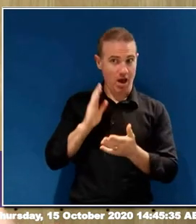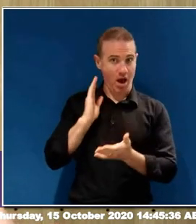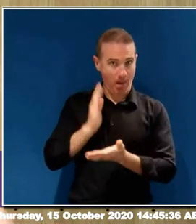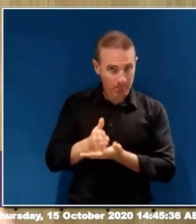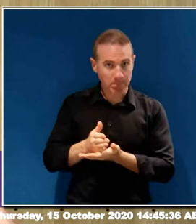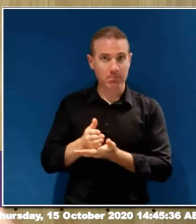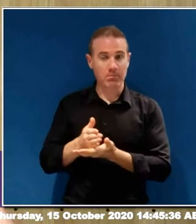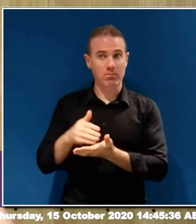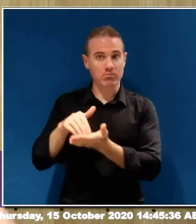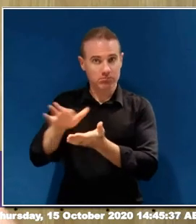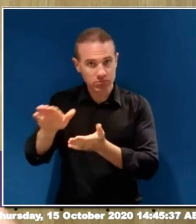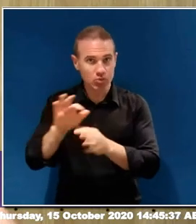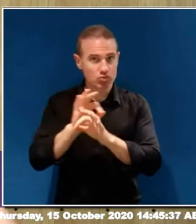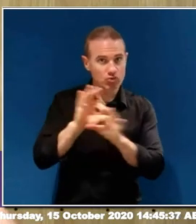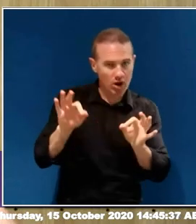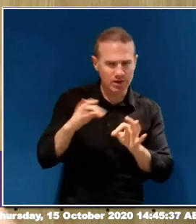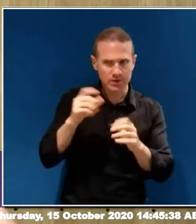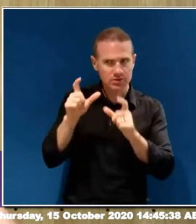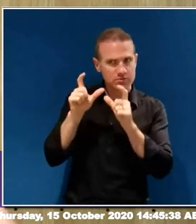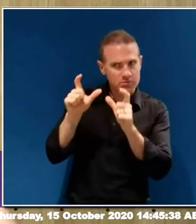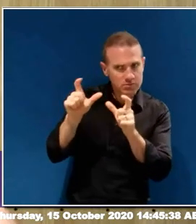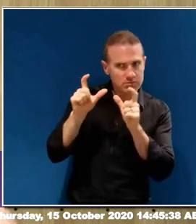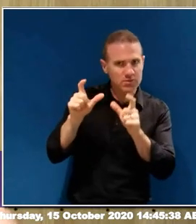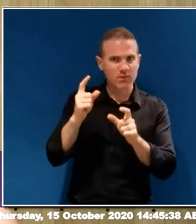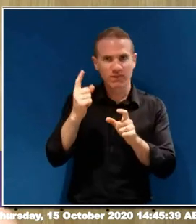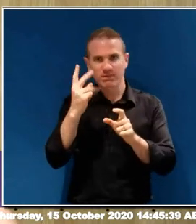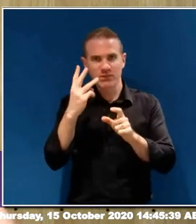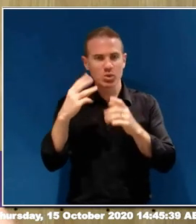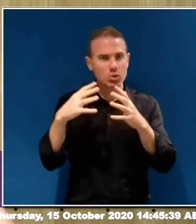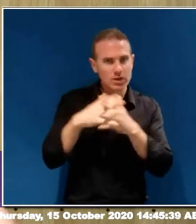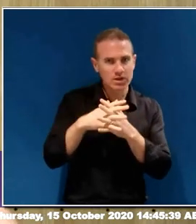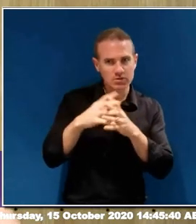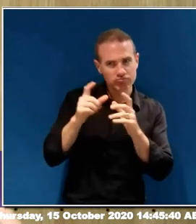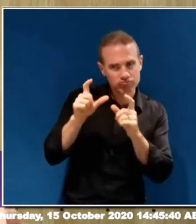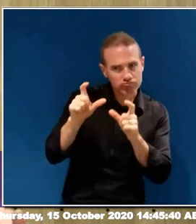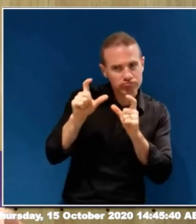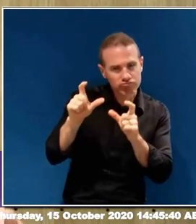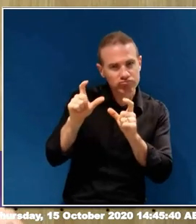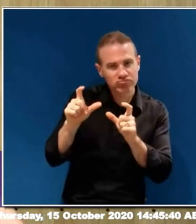In that time, probably make contact with the parent, I would look at the catchment